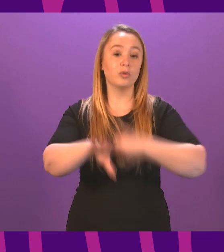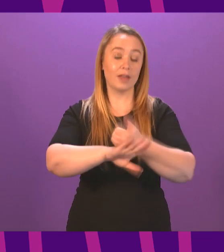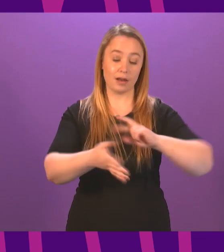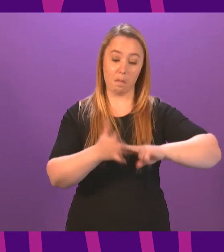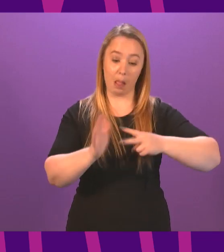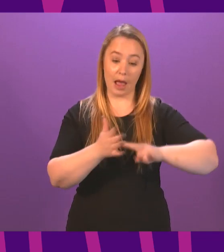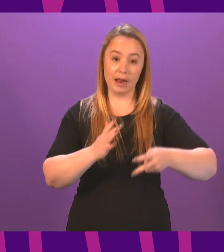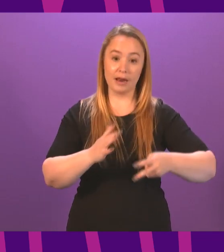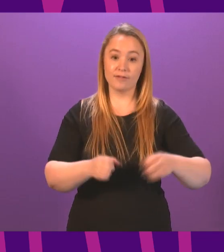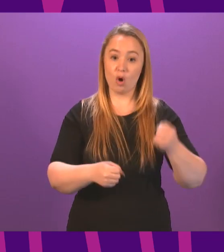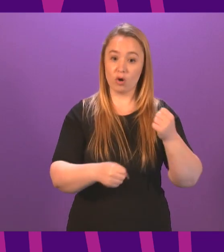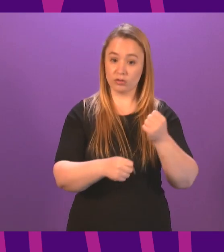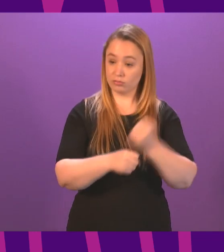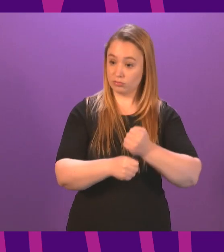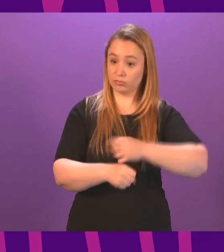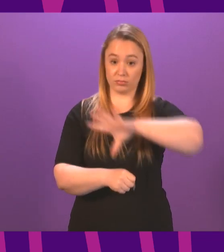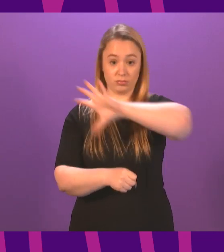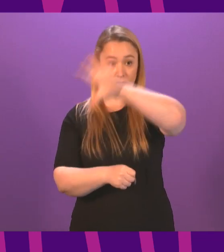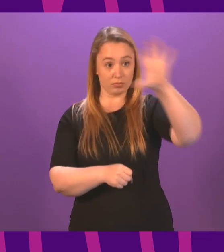in parts of the country with high rates of prevalence.